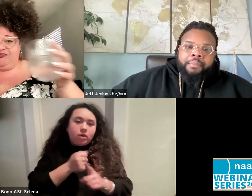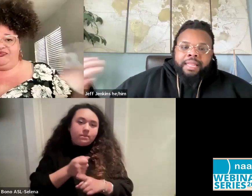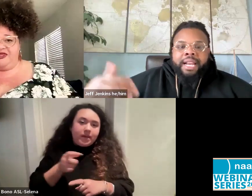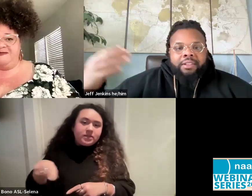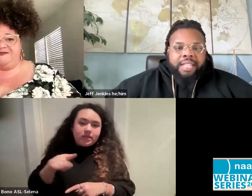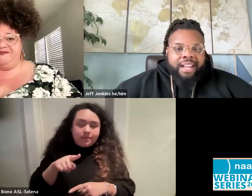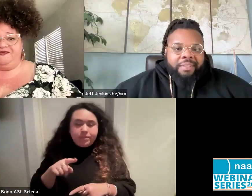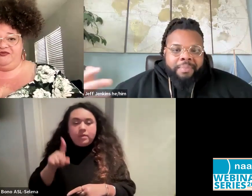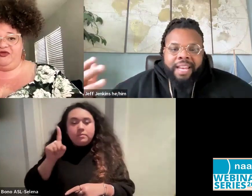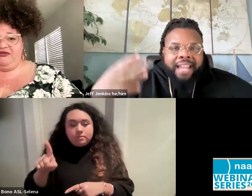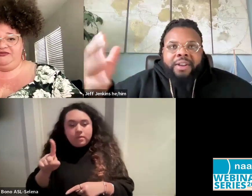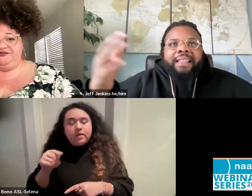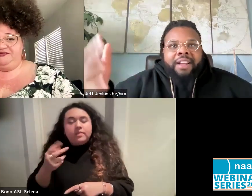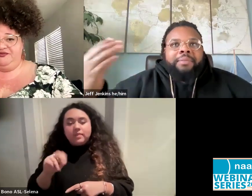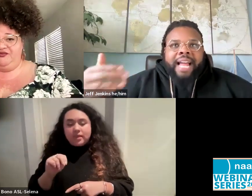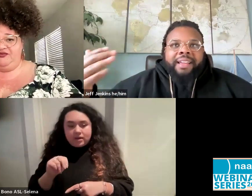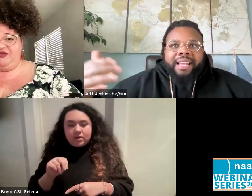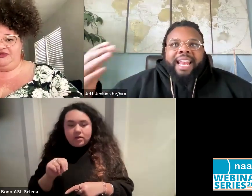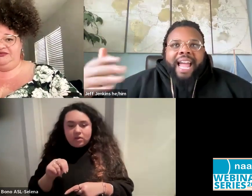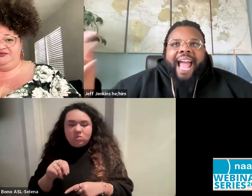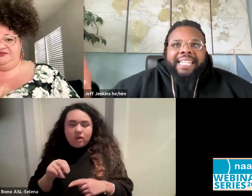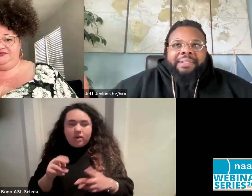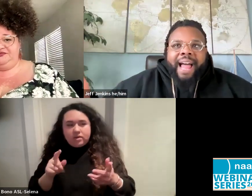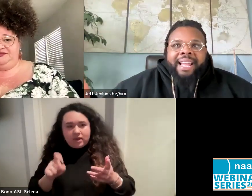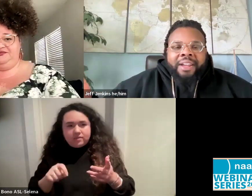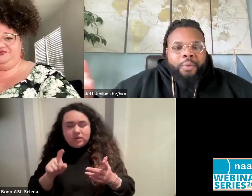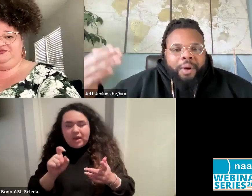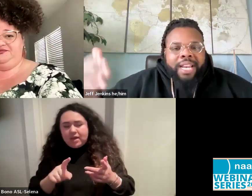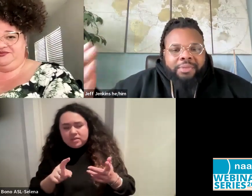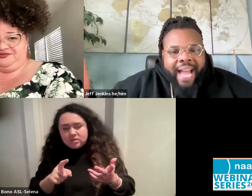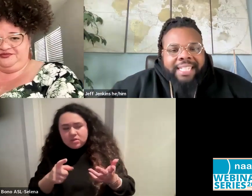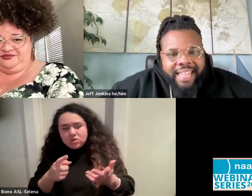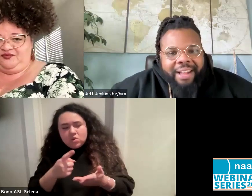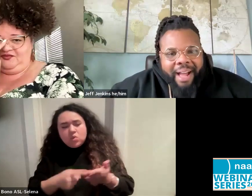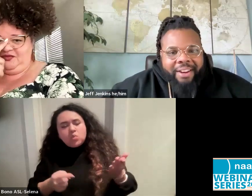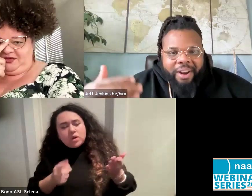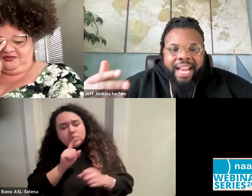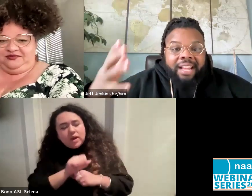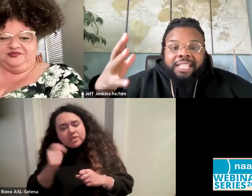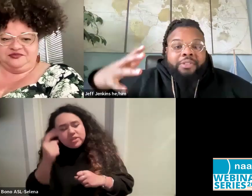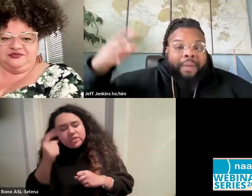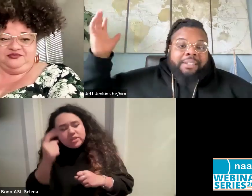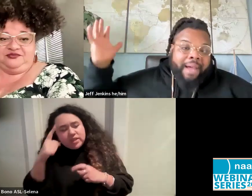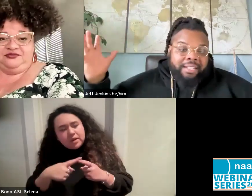But then they'll build like you have to almost like ask the why. Well, what did you actually think about it? Or like they'll tell you about somebody else.